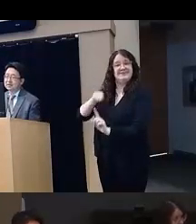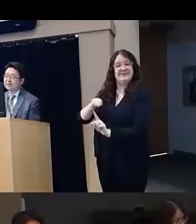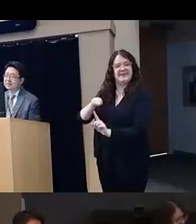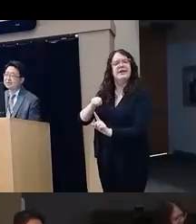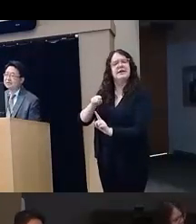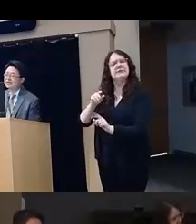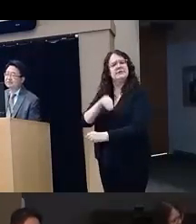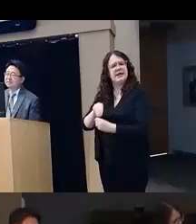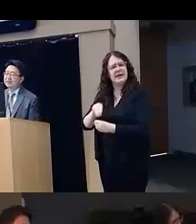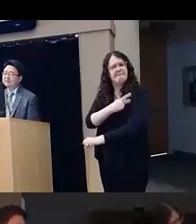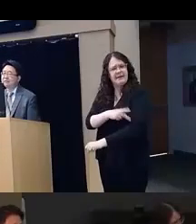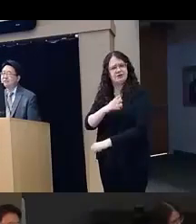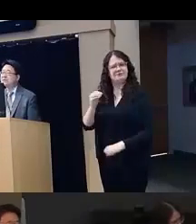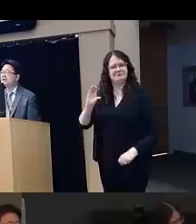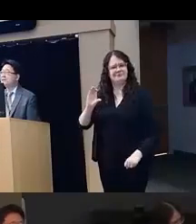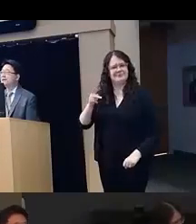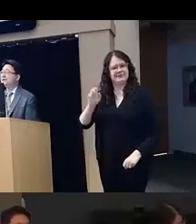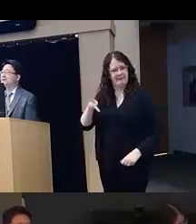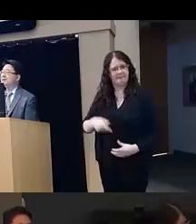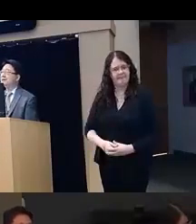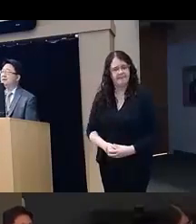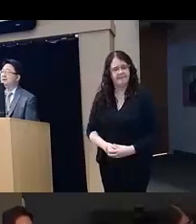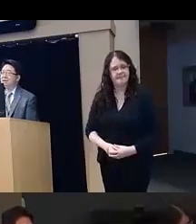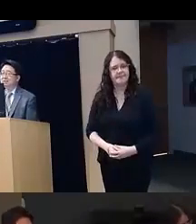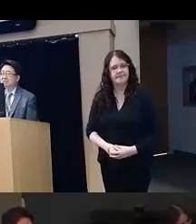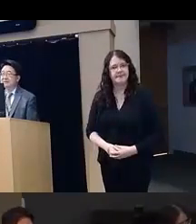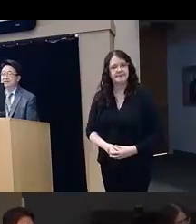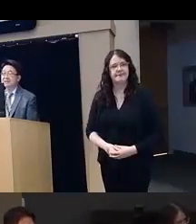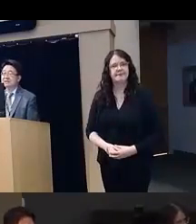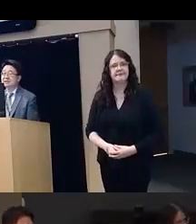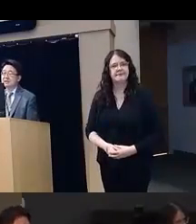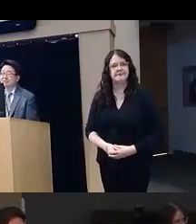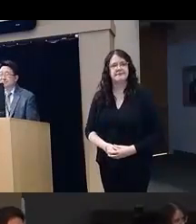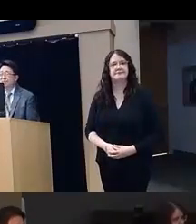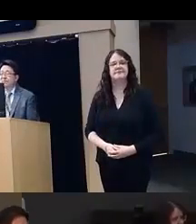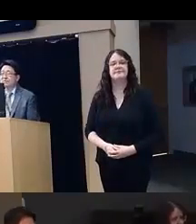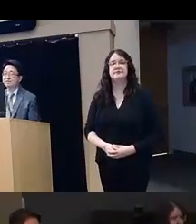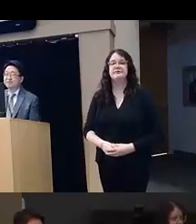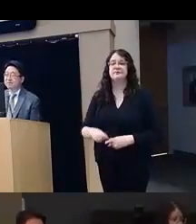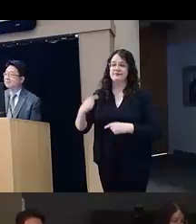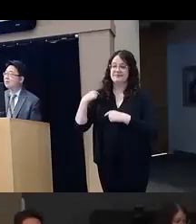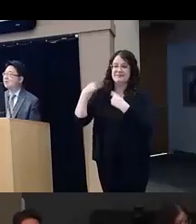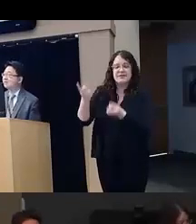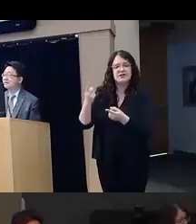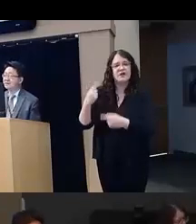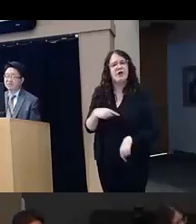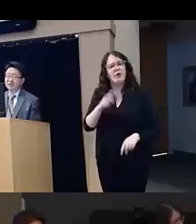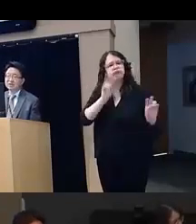and you know we we also have had uh visits and reviews of different programs in our education